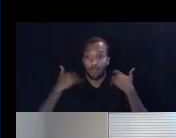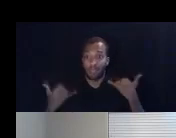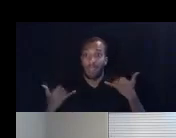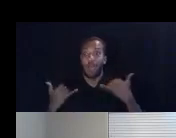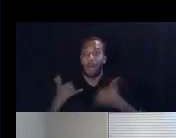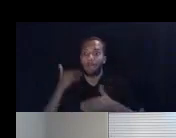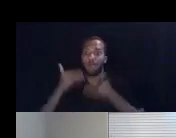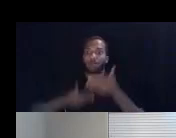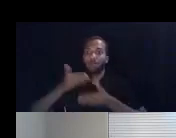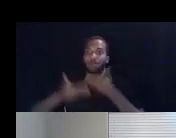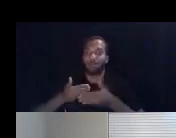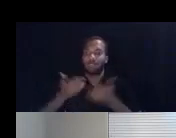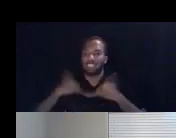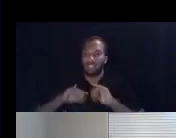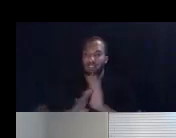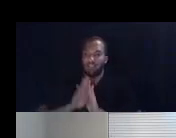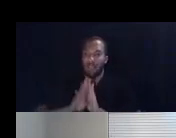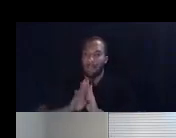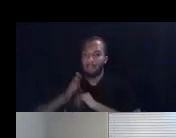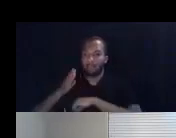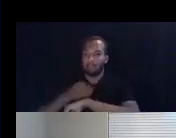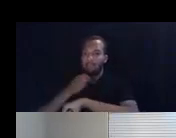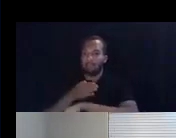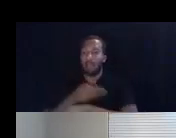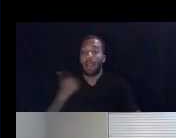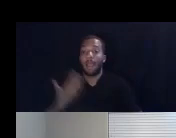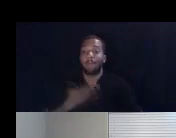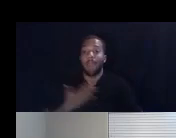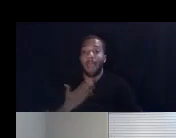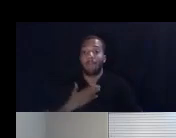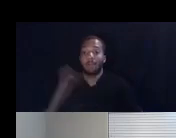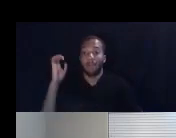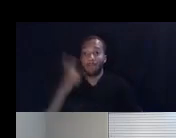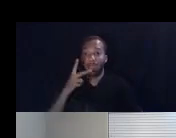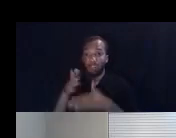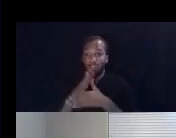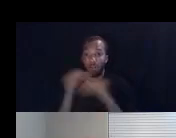it's all in development. So I'm happy to come back and share a little bit more information